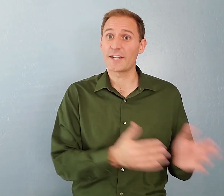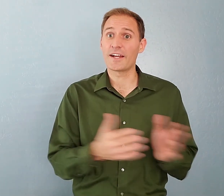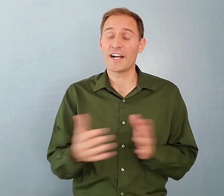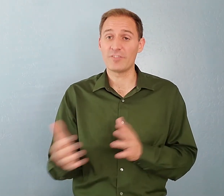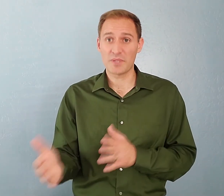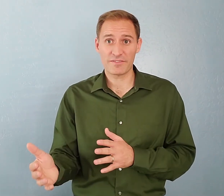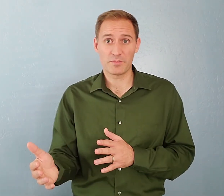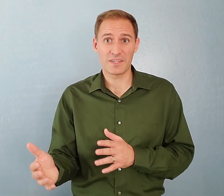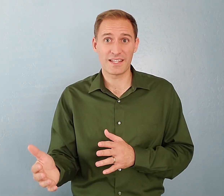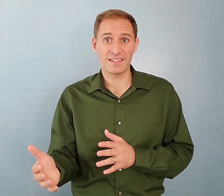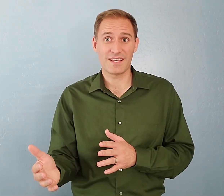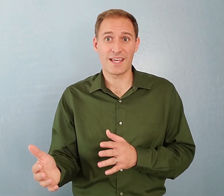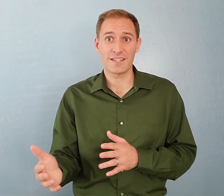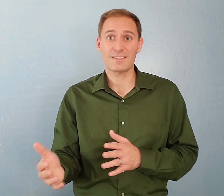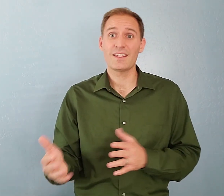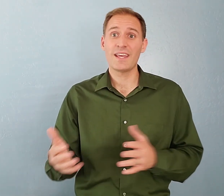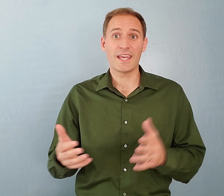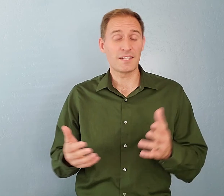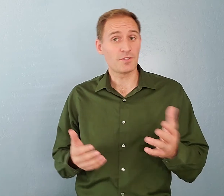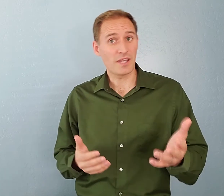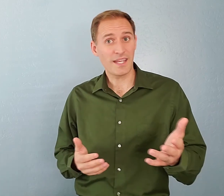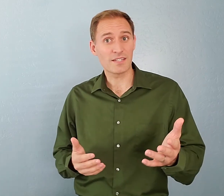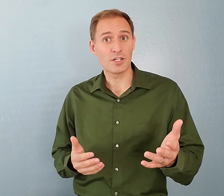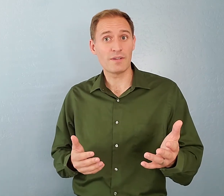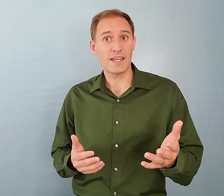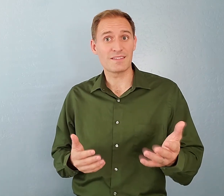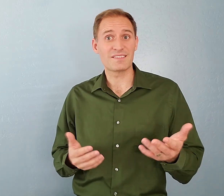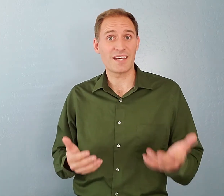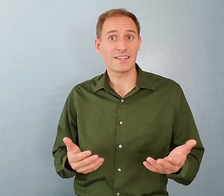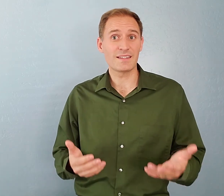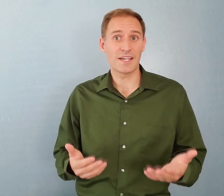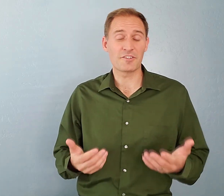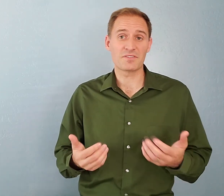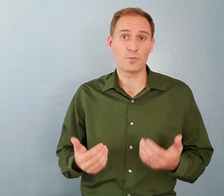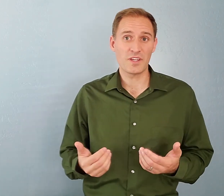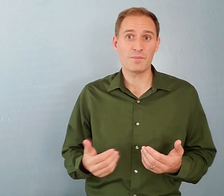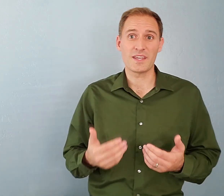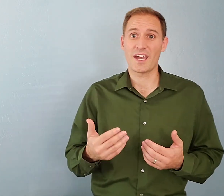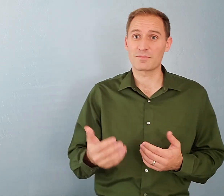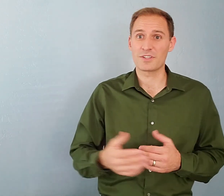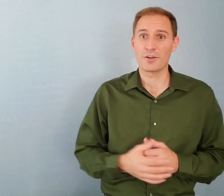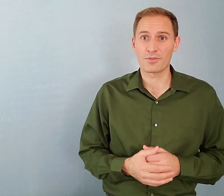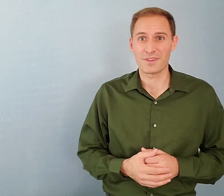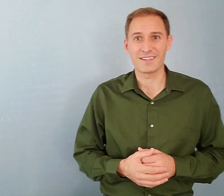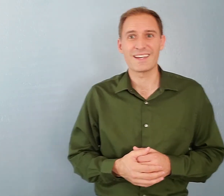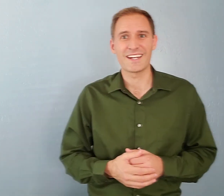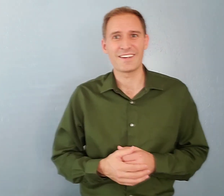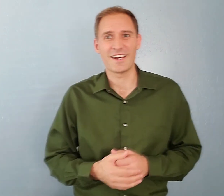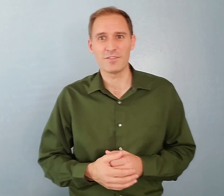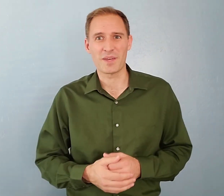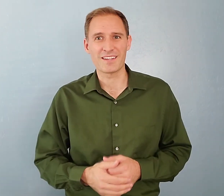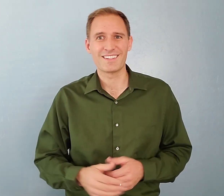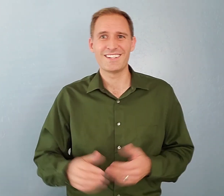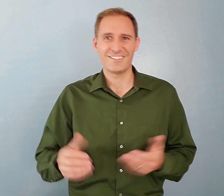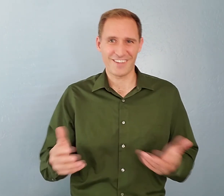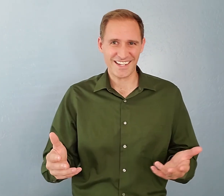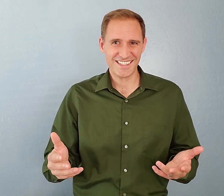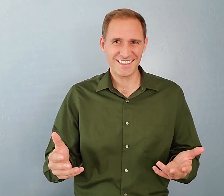alphabet from beginning to end, and if you can, go ahead and sign the letters with me as we go through the entire alphabet, ready?